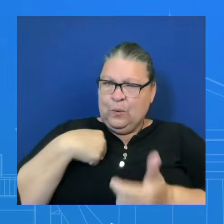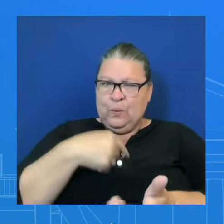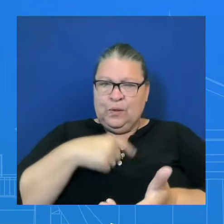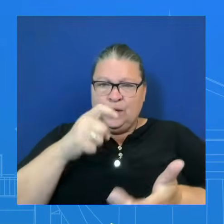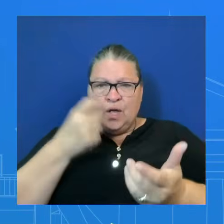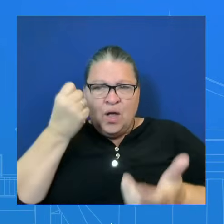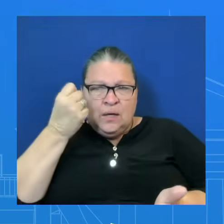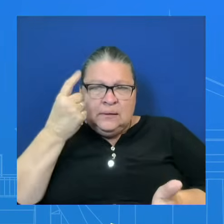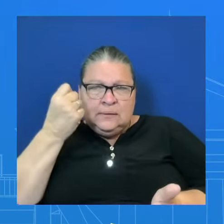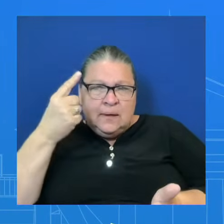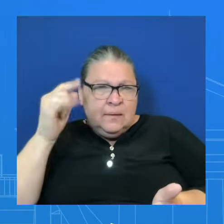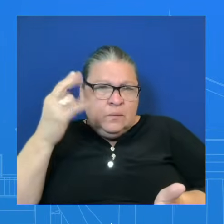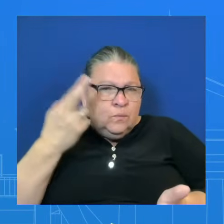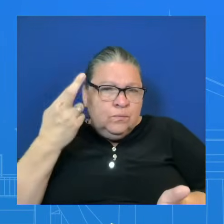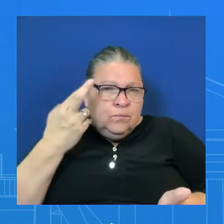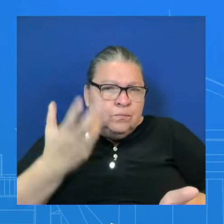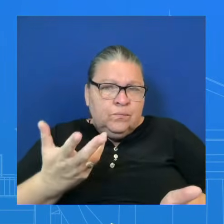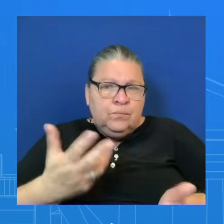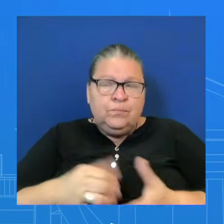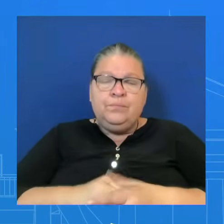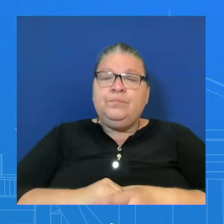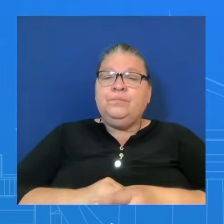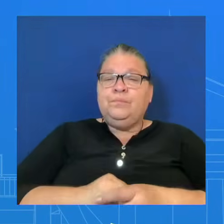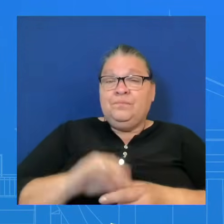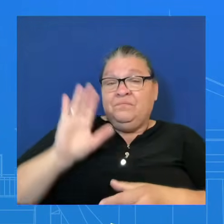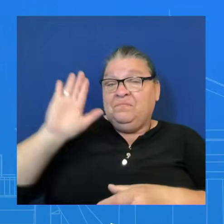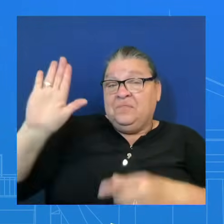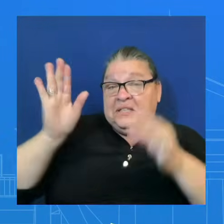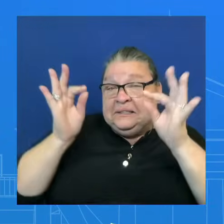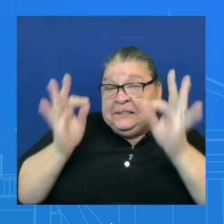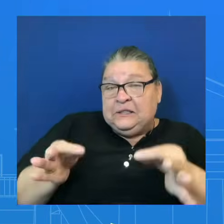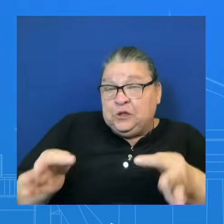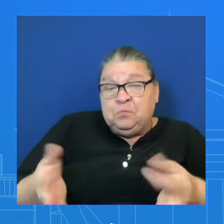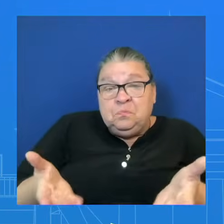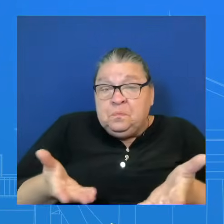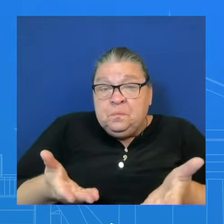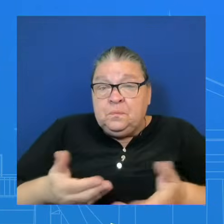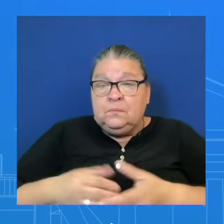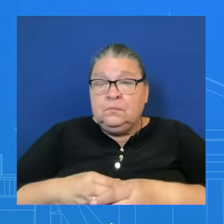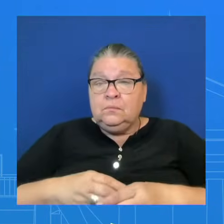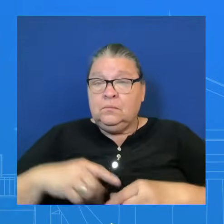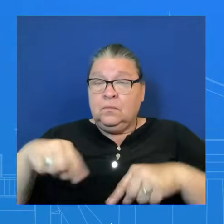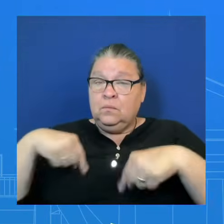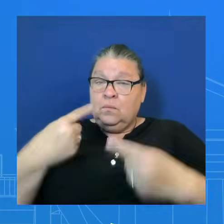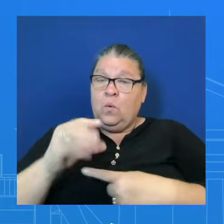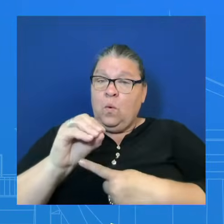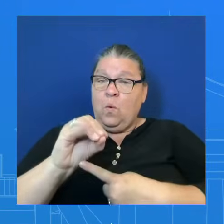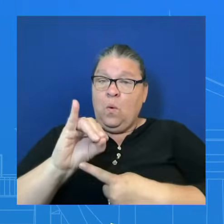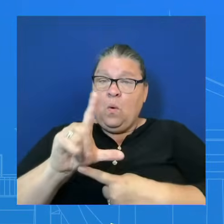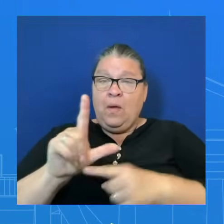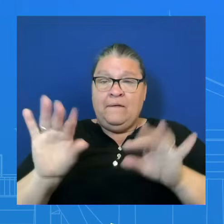You see the price of oil was not dramatically affected by this announcement of these additional cuts,